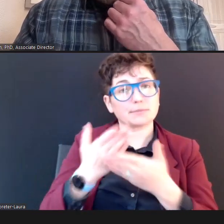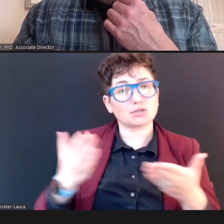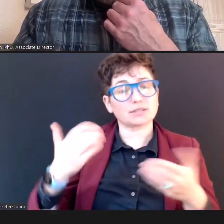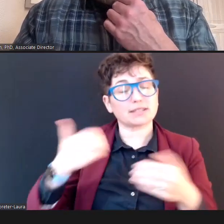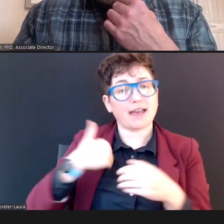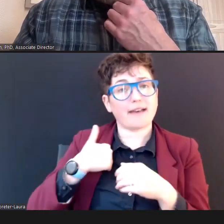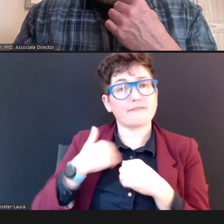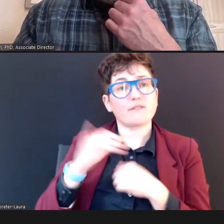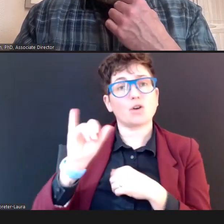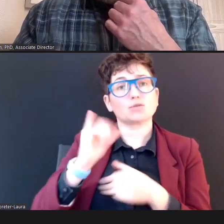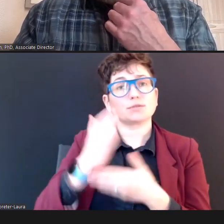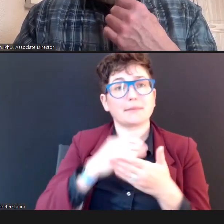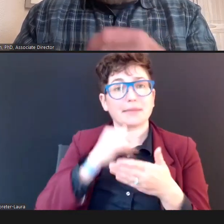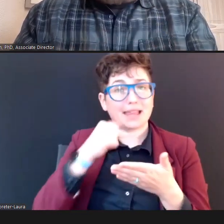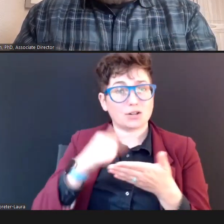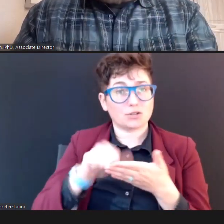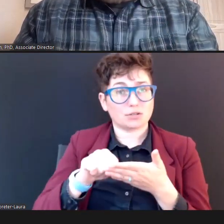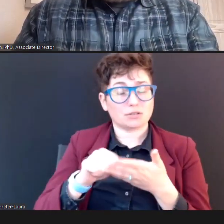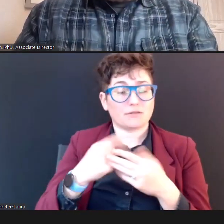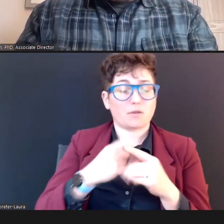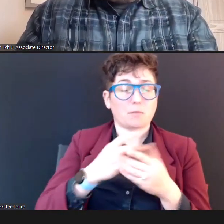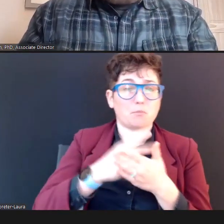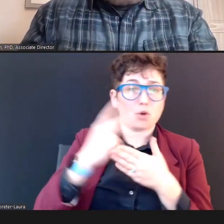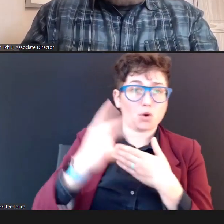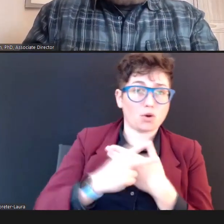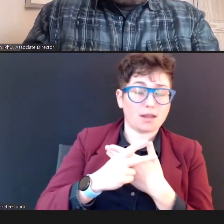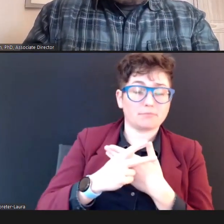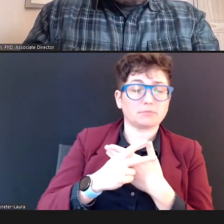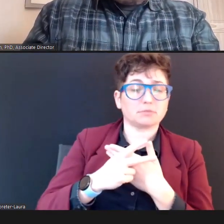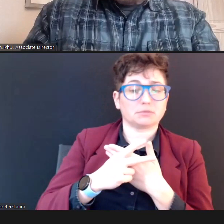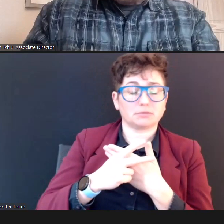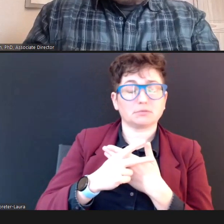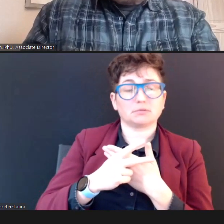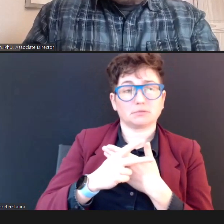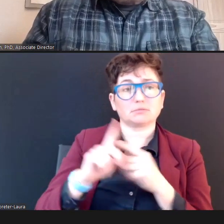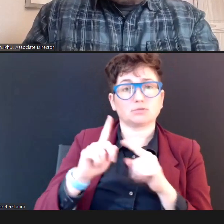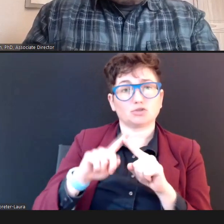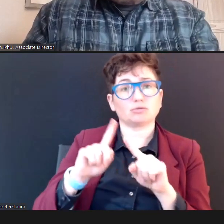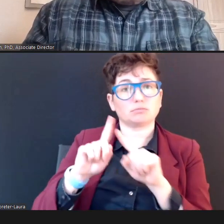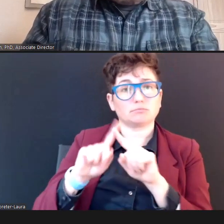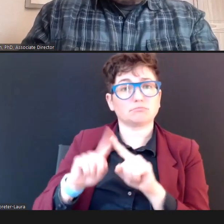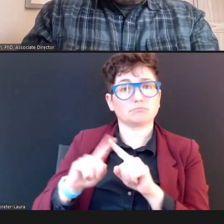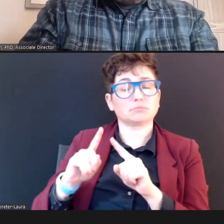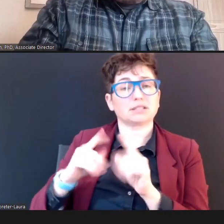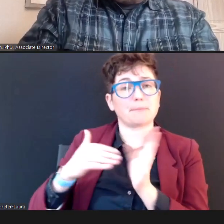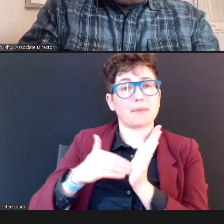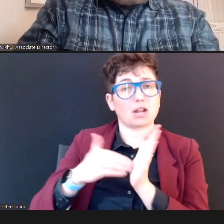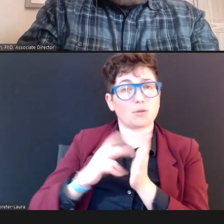some letters that go from programs to um